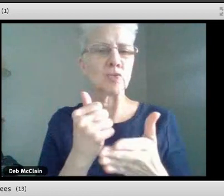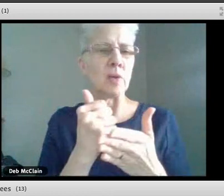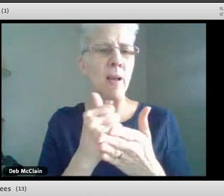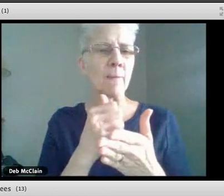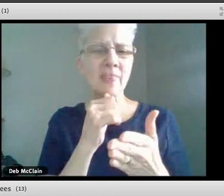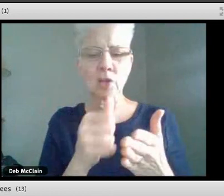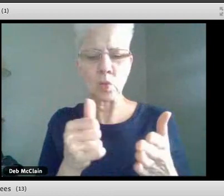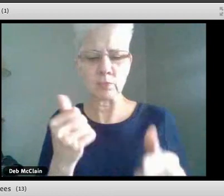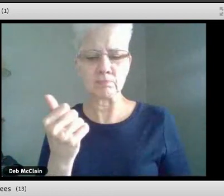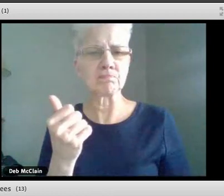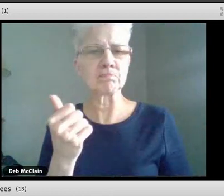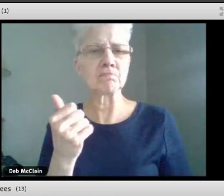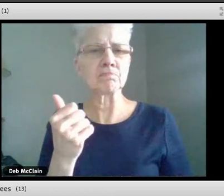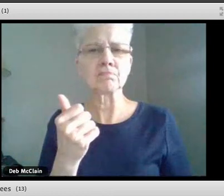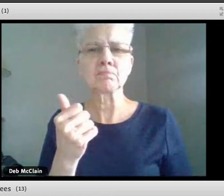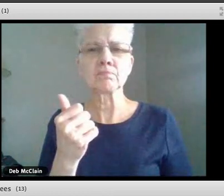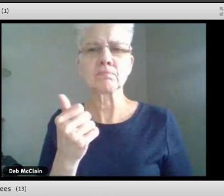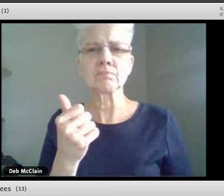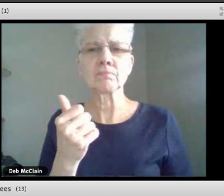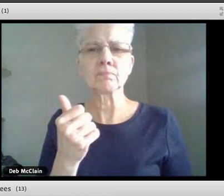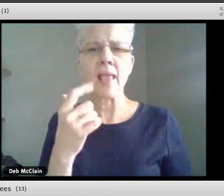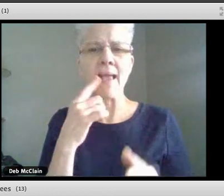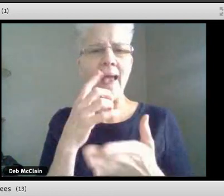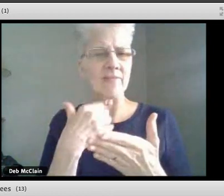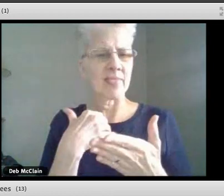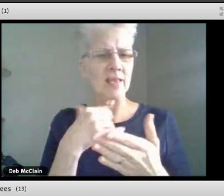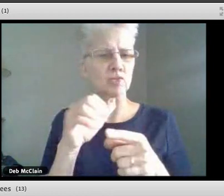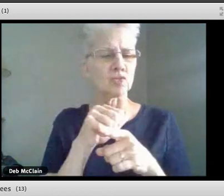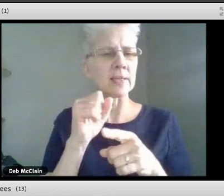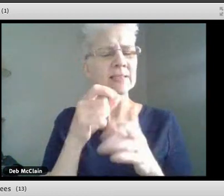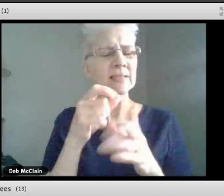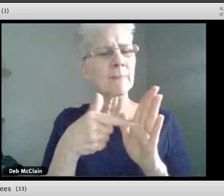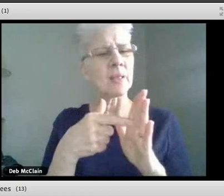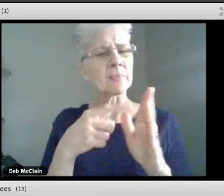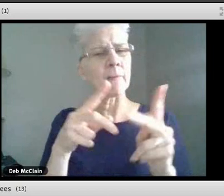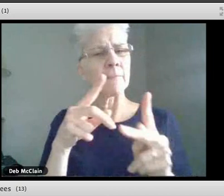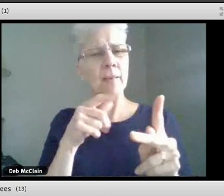and so I think it's very important to have that training, and then sometimes people, when they ask questions about disabilities,